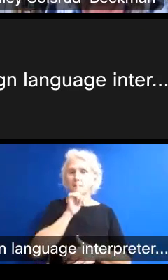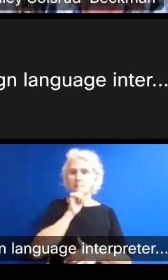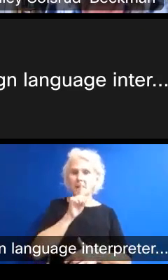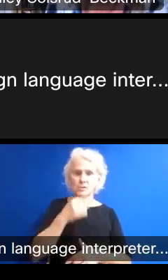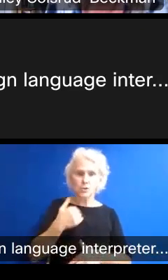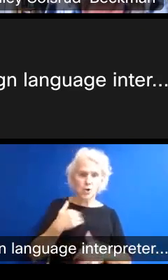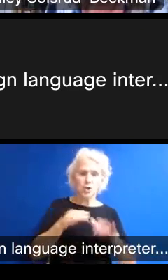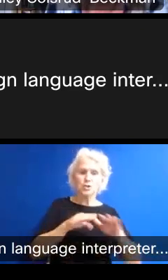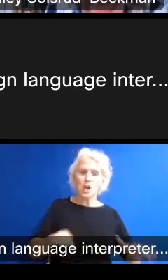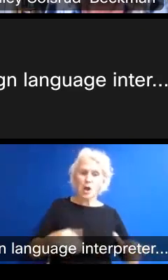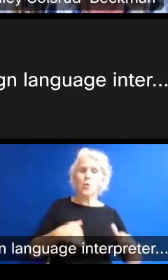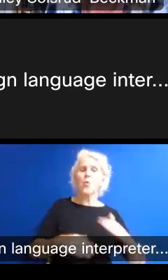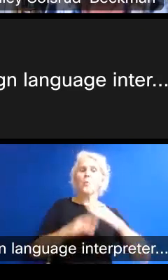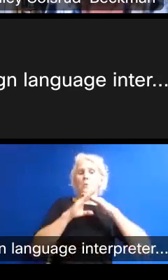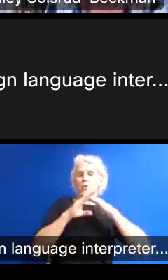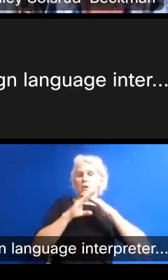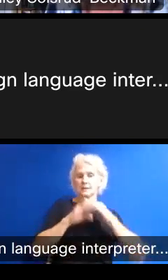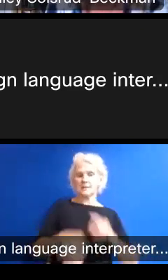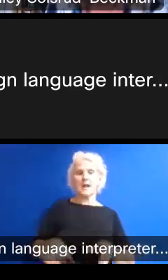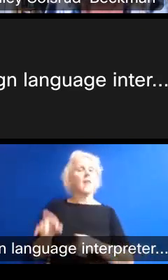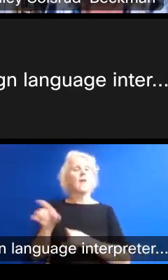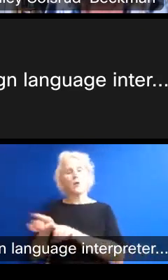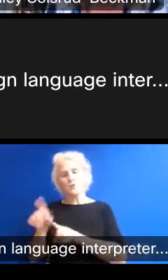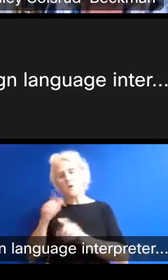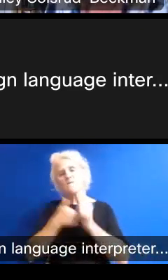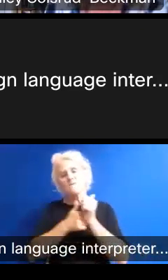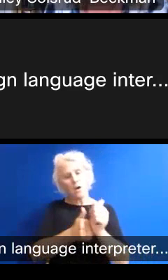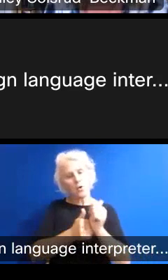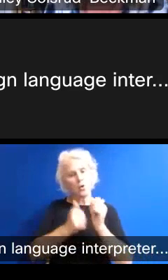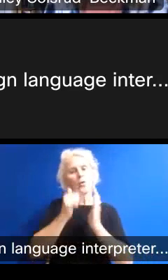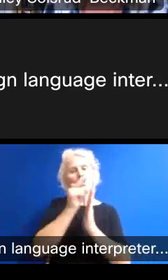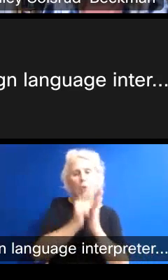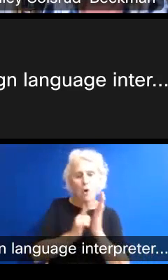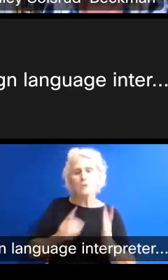and standards are followed while the children and youth are in out of home placements. That